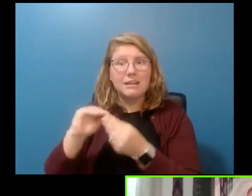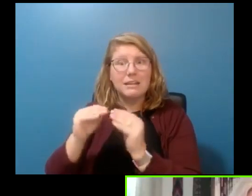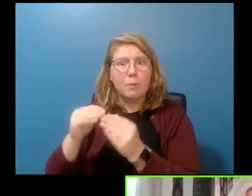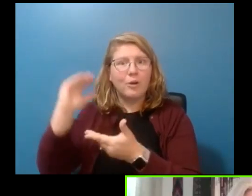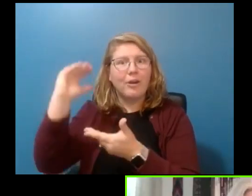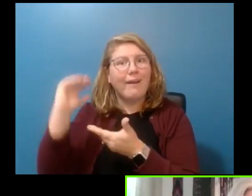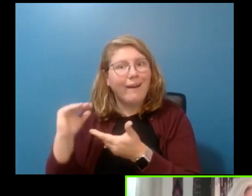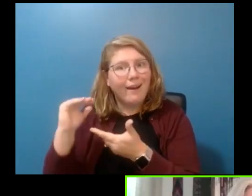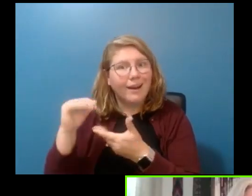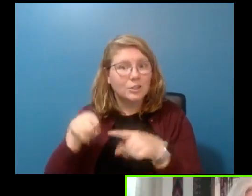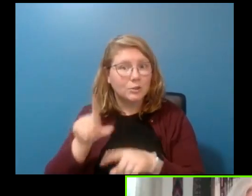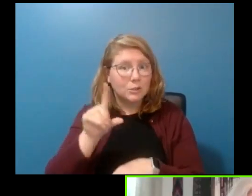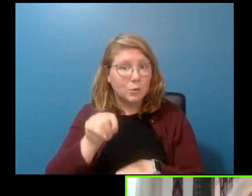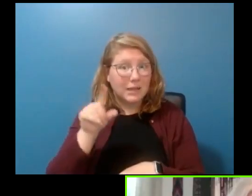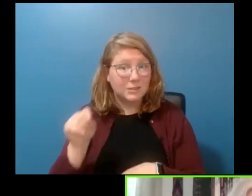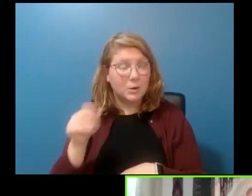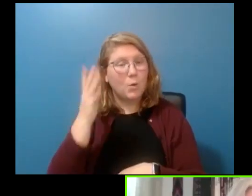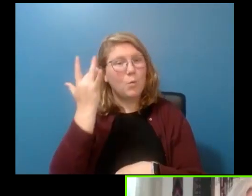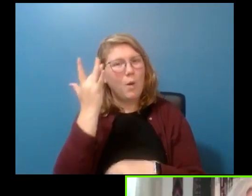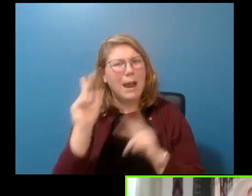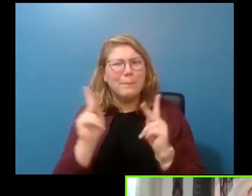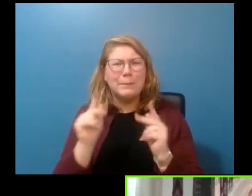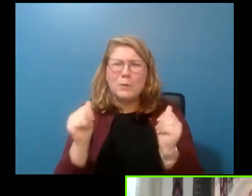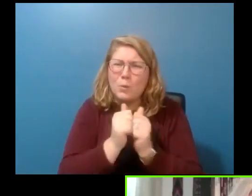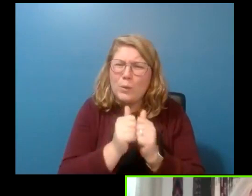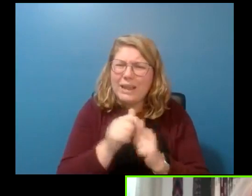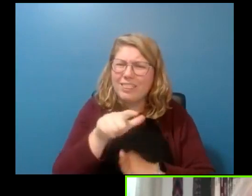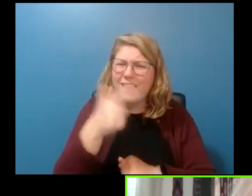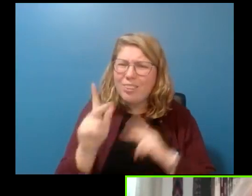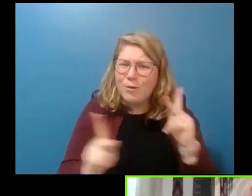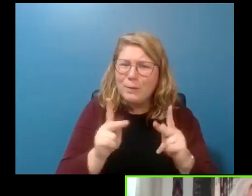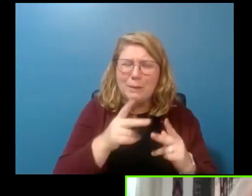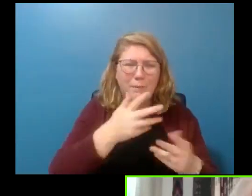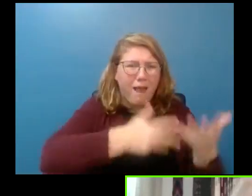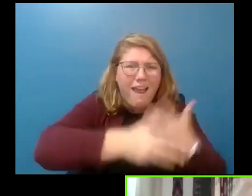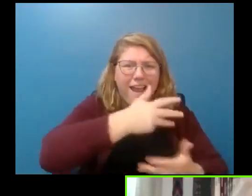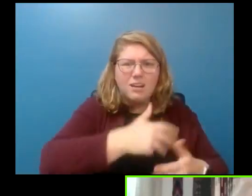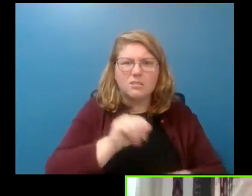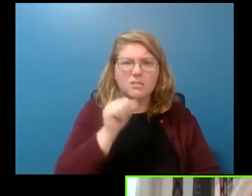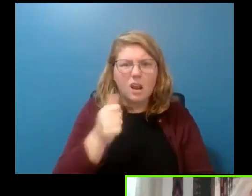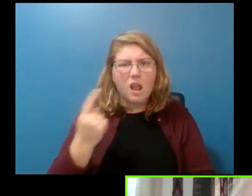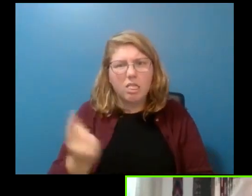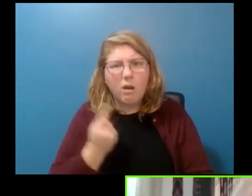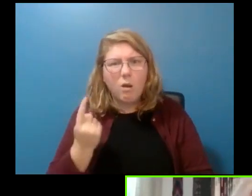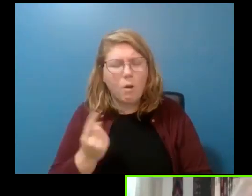frankly everybody's mental health. If I can find a silver lining in the pandemic it is two